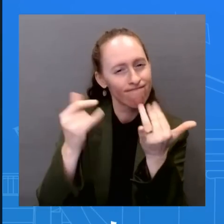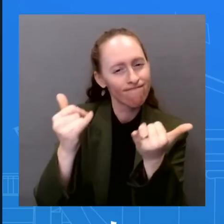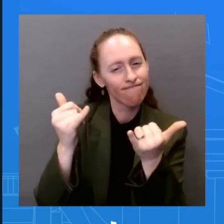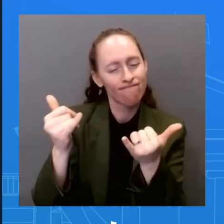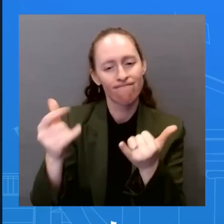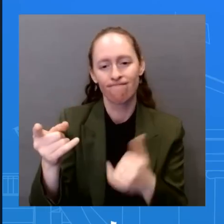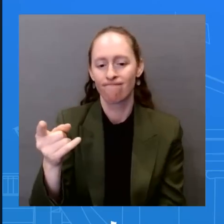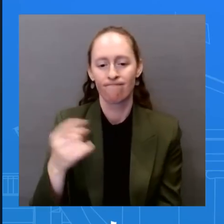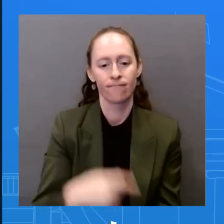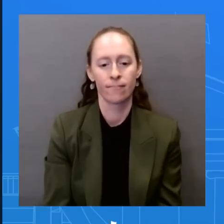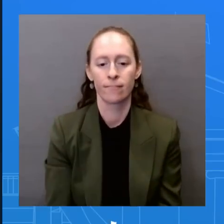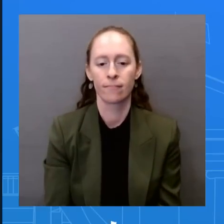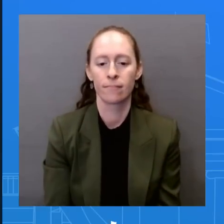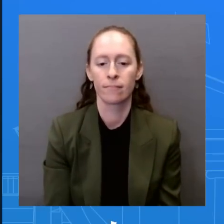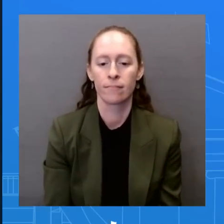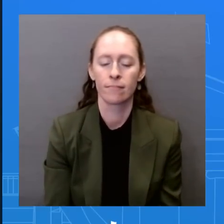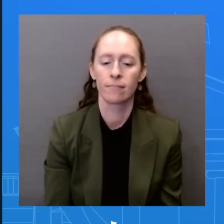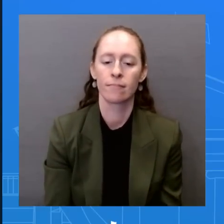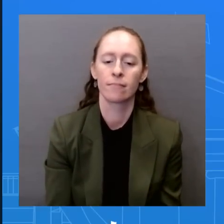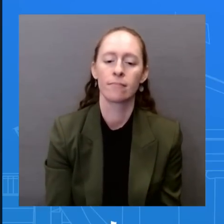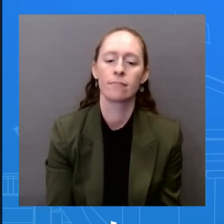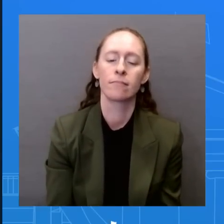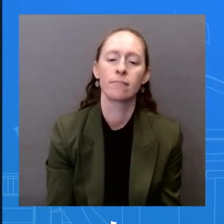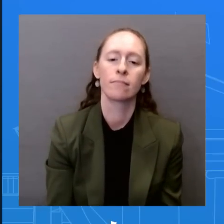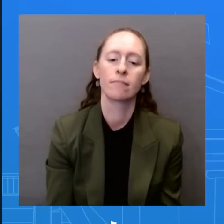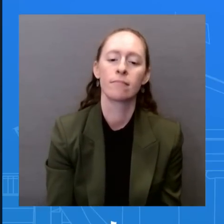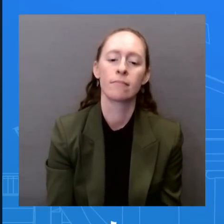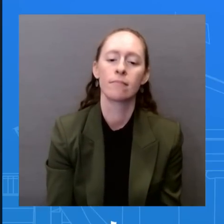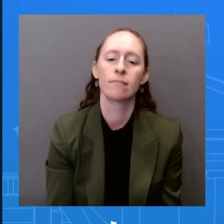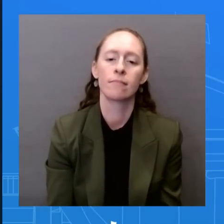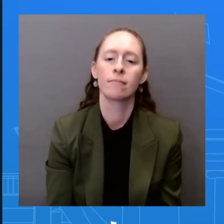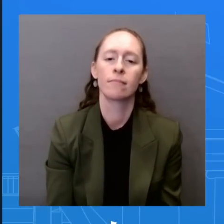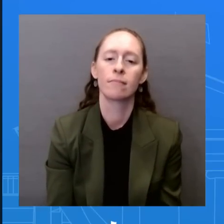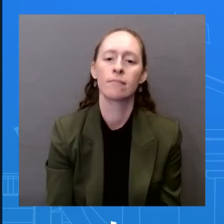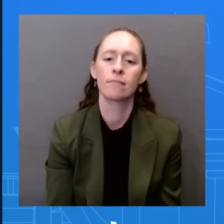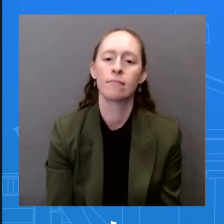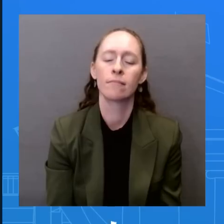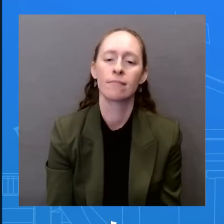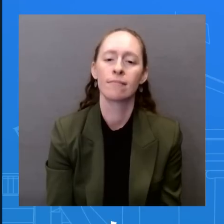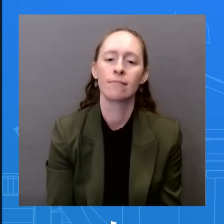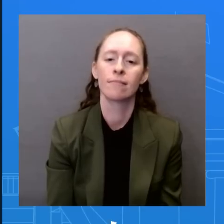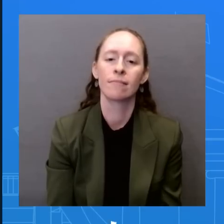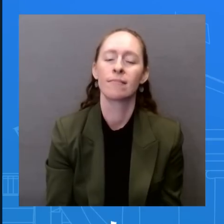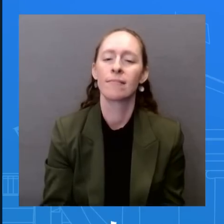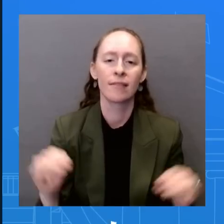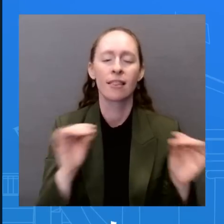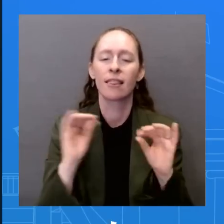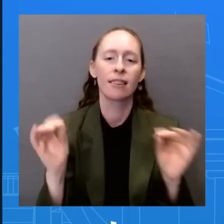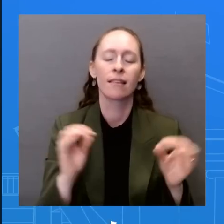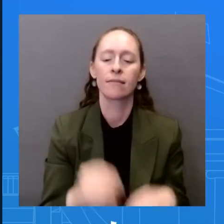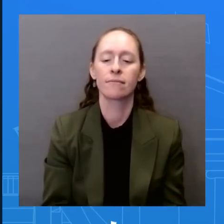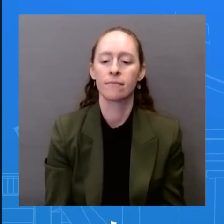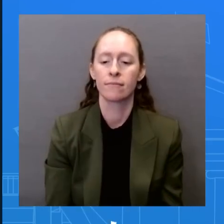The Press: Only one or two more. Ms. Jean-Pierre: Oh, okay. One or two. Let me call on folks I haven't called. Karen. The Press: Just to go back to the $47 billion